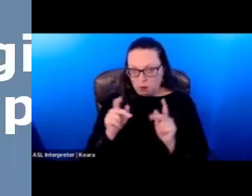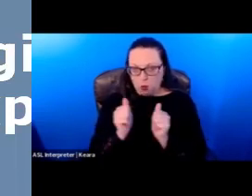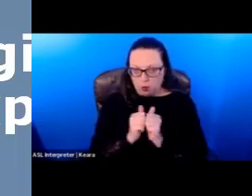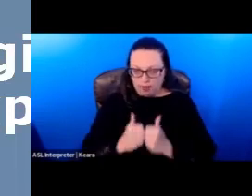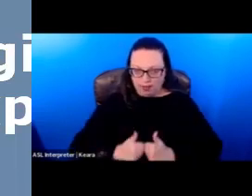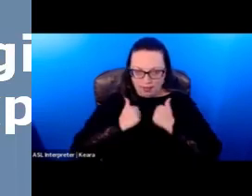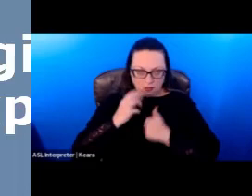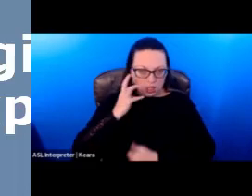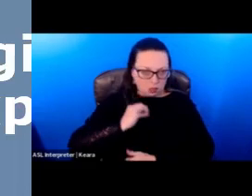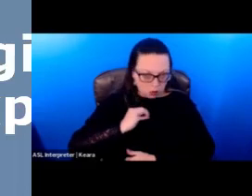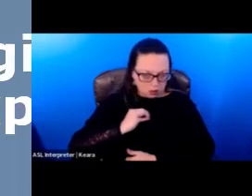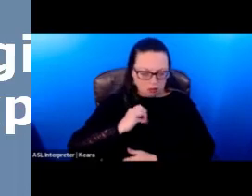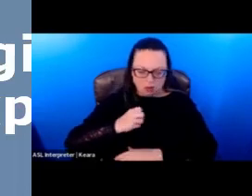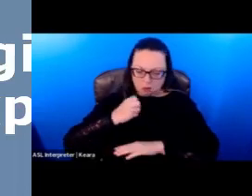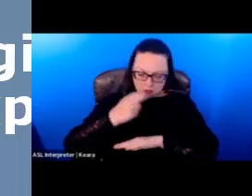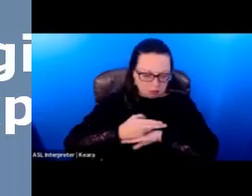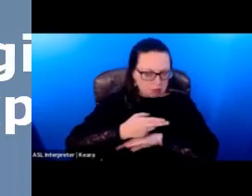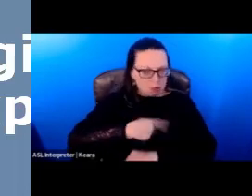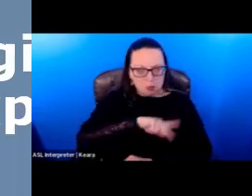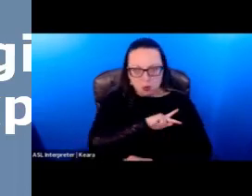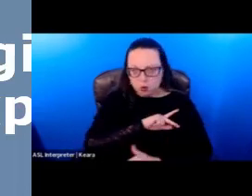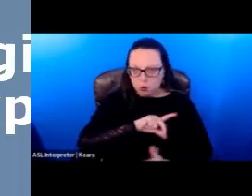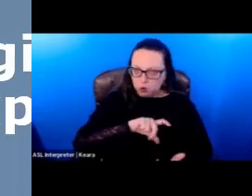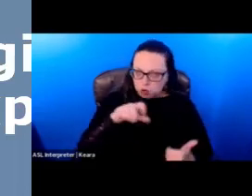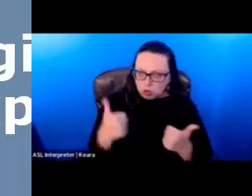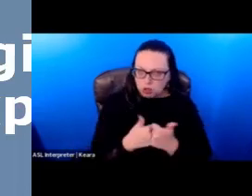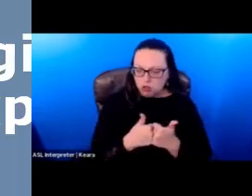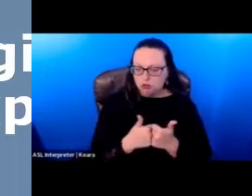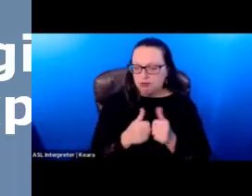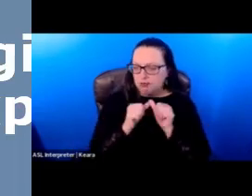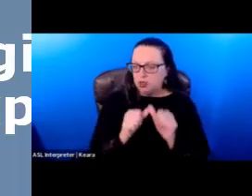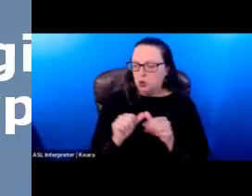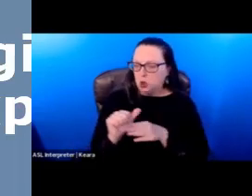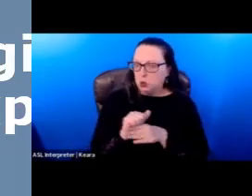those are the generations of mentors. Next slide please. The